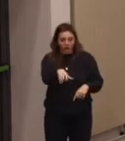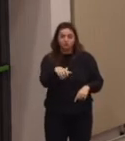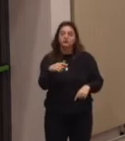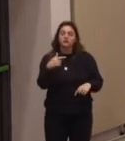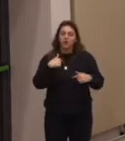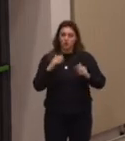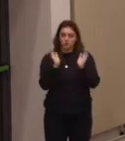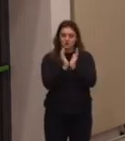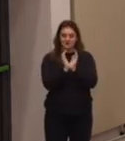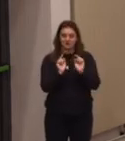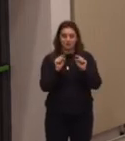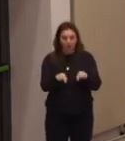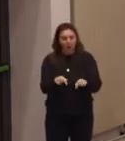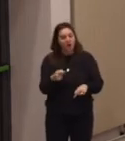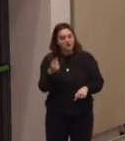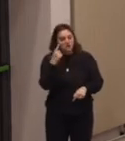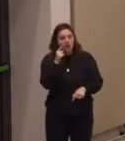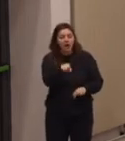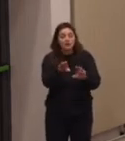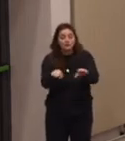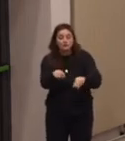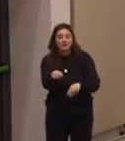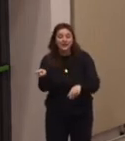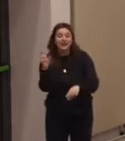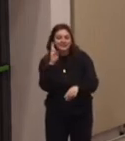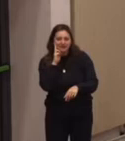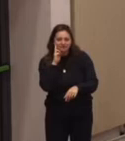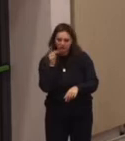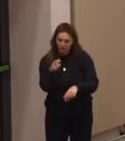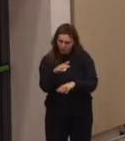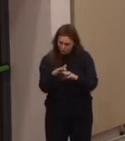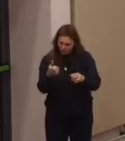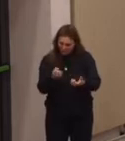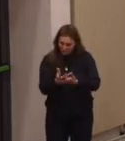children with hearing impairments were excluded. So they developed specific materials in sign